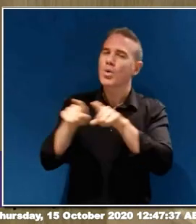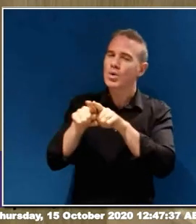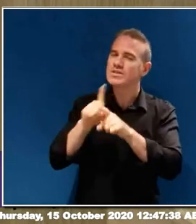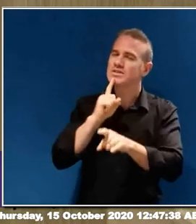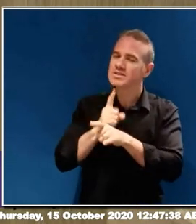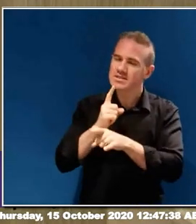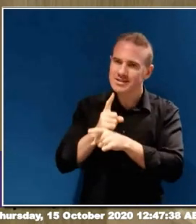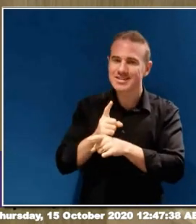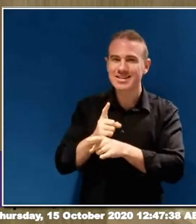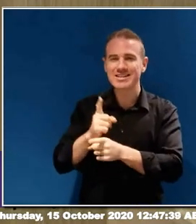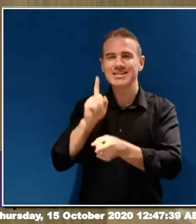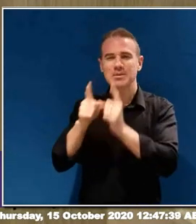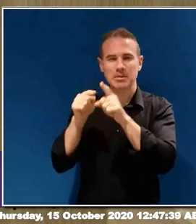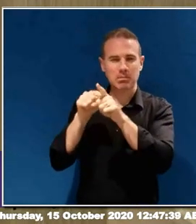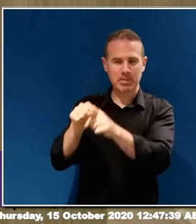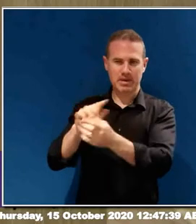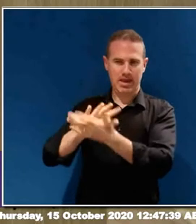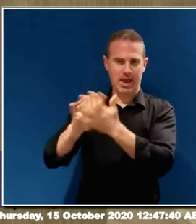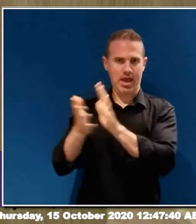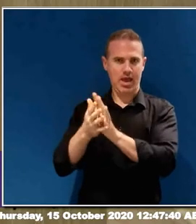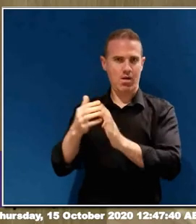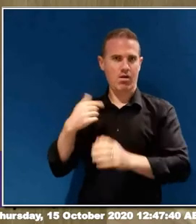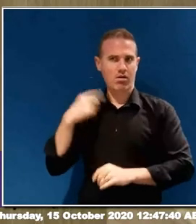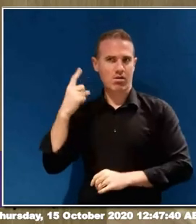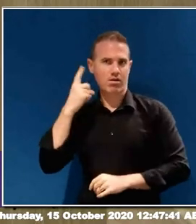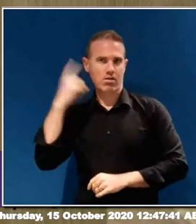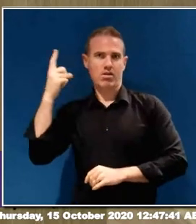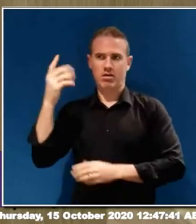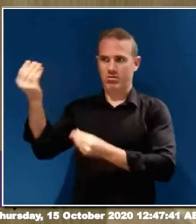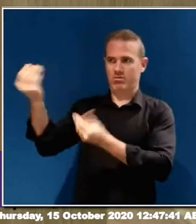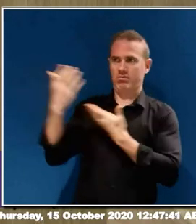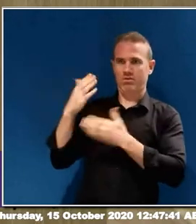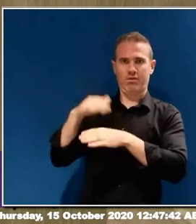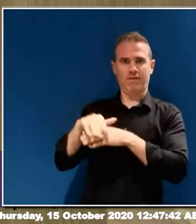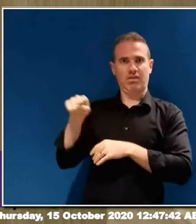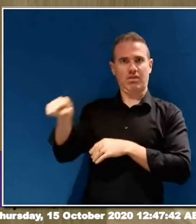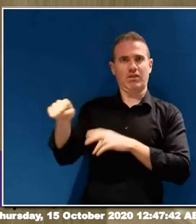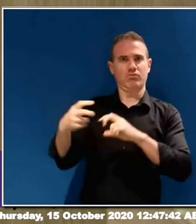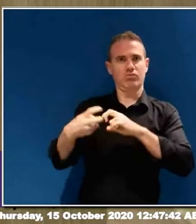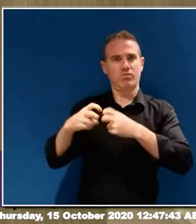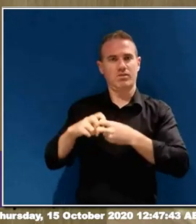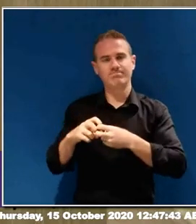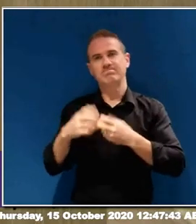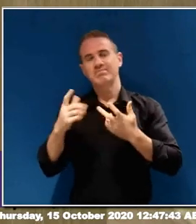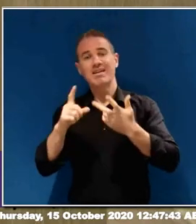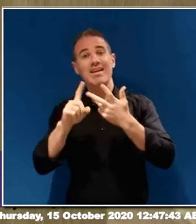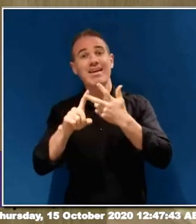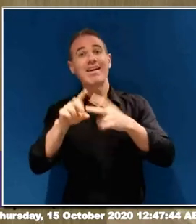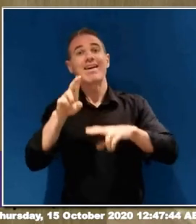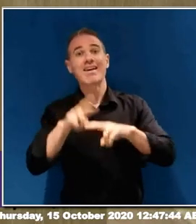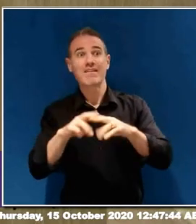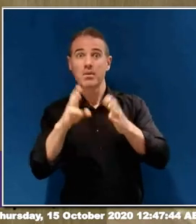So if it's something that comes in from a parent, you do need to treat it very